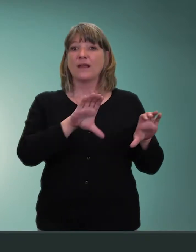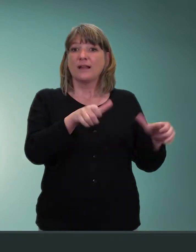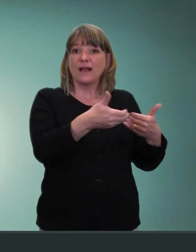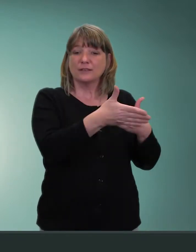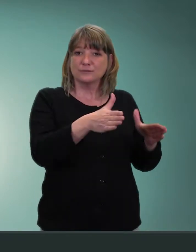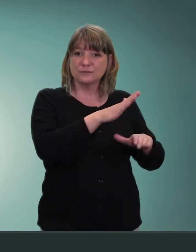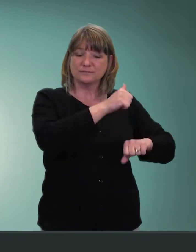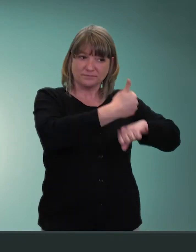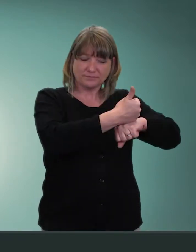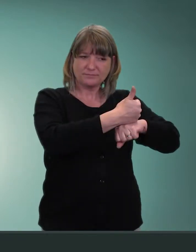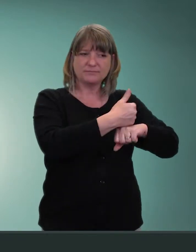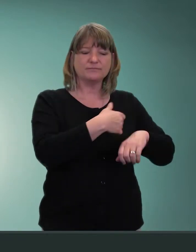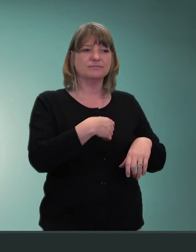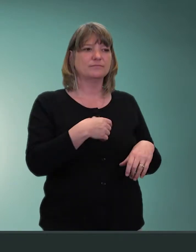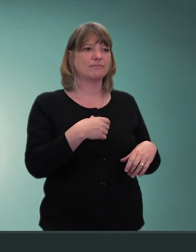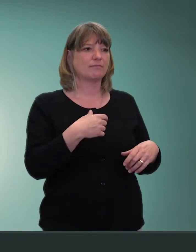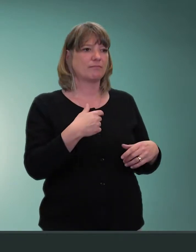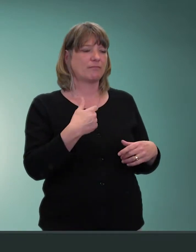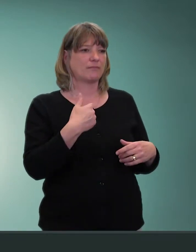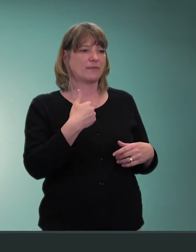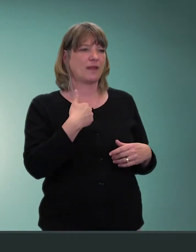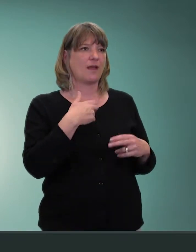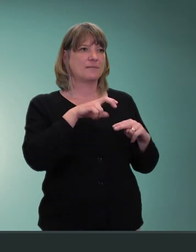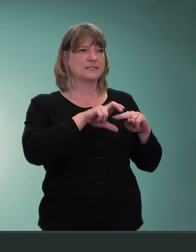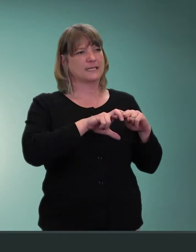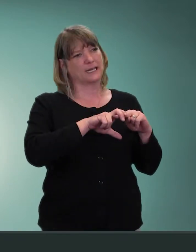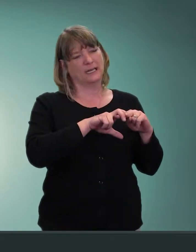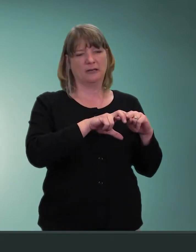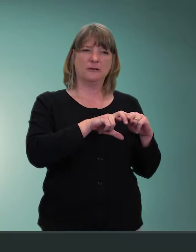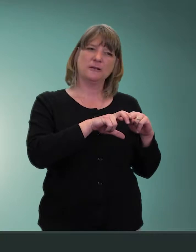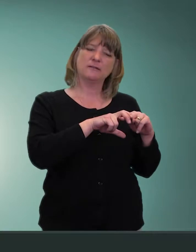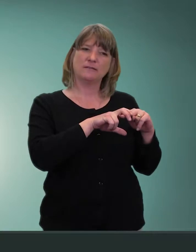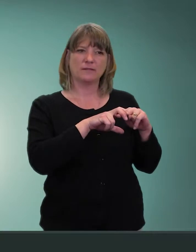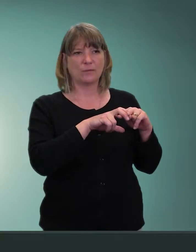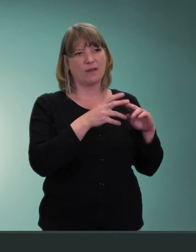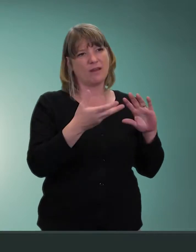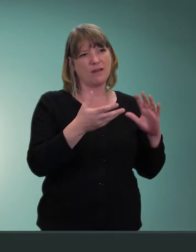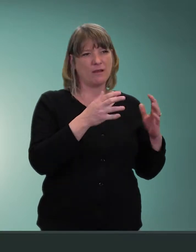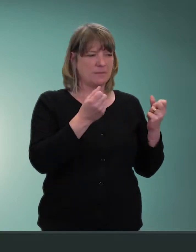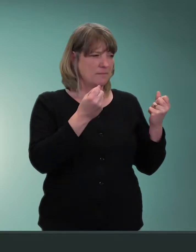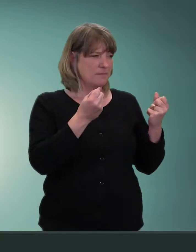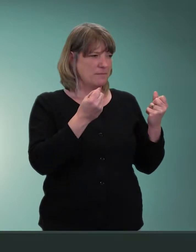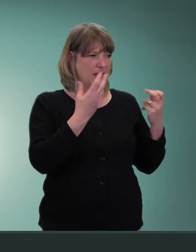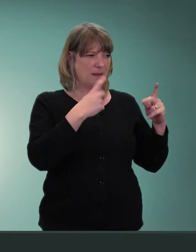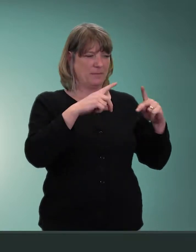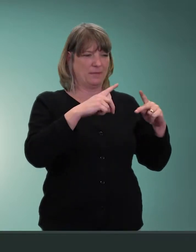If I'm in a classroom setting, if I'm sitting kind of in a position, where there are a lot of people